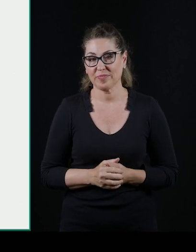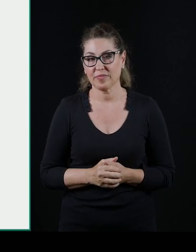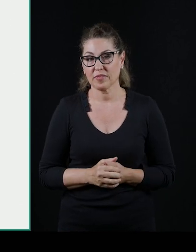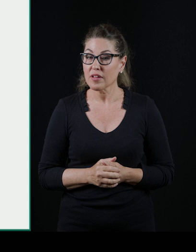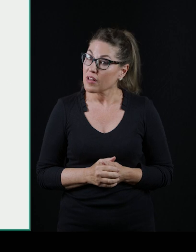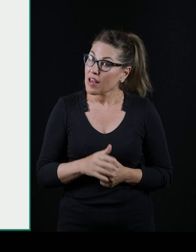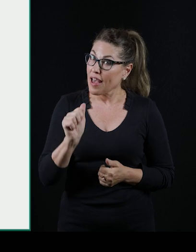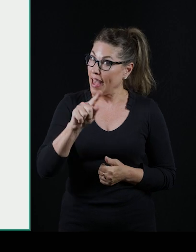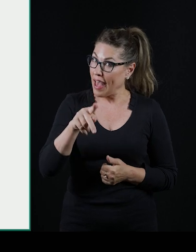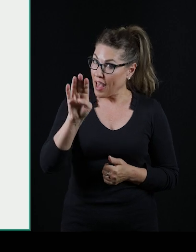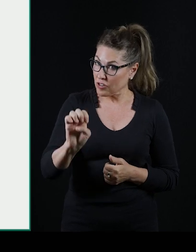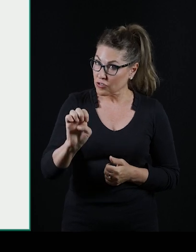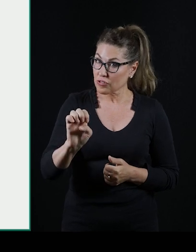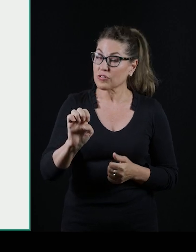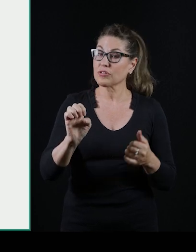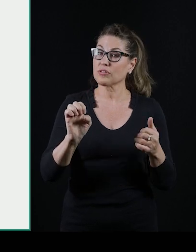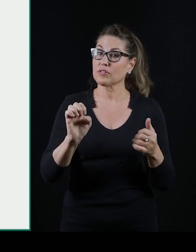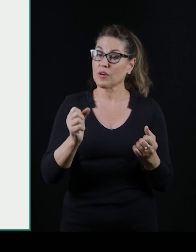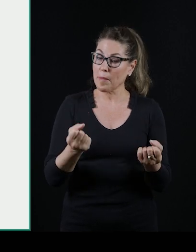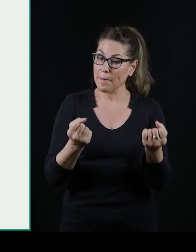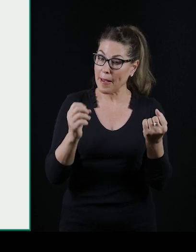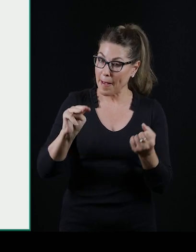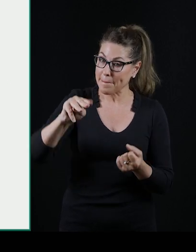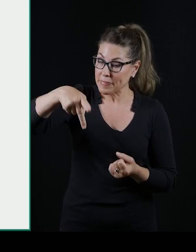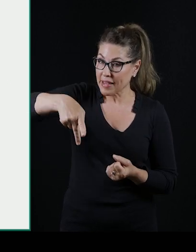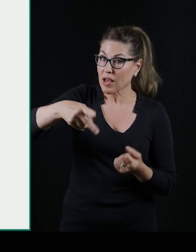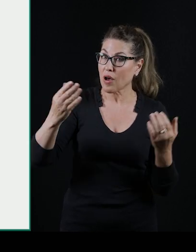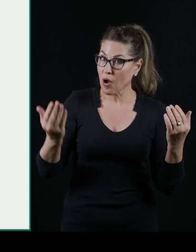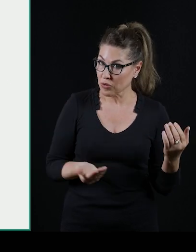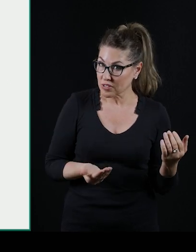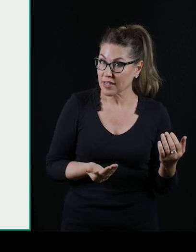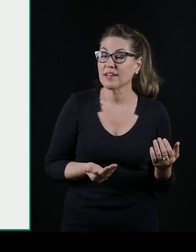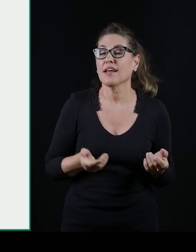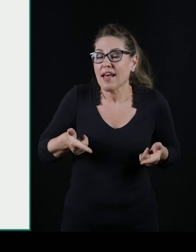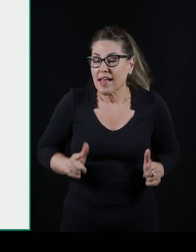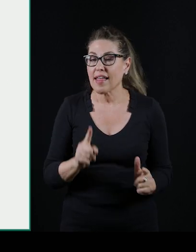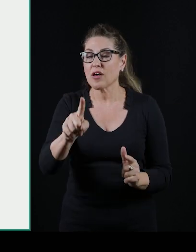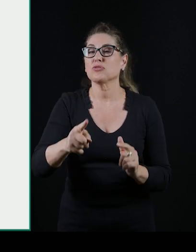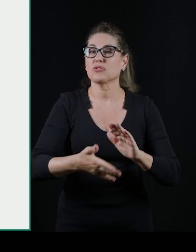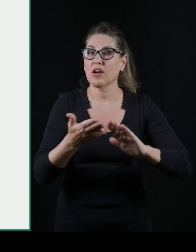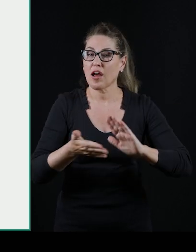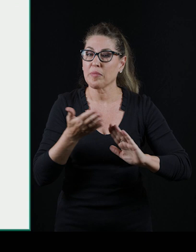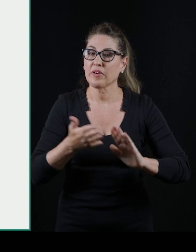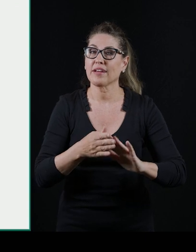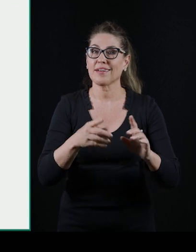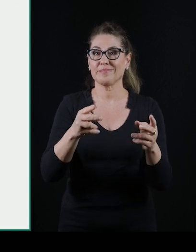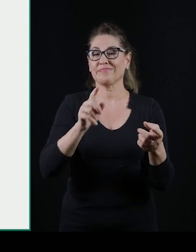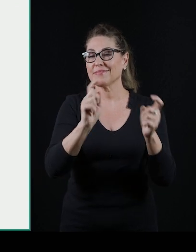Now, as your PlayFab multi-player server hosting allows you to operate a dynamically scaling pool